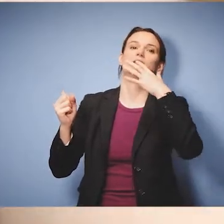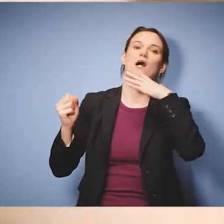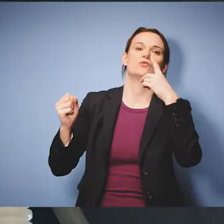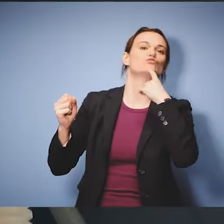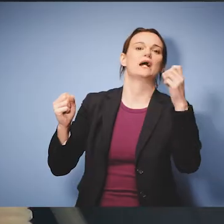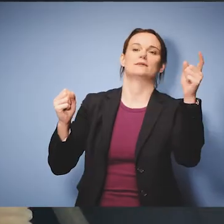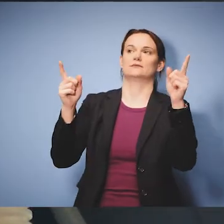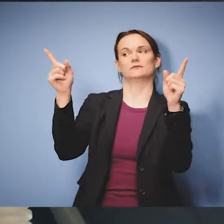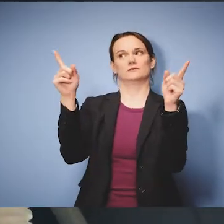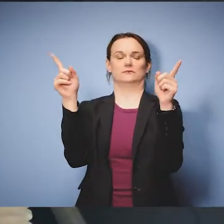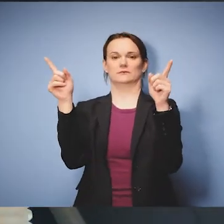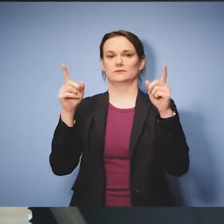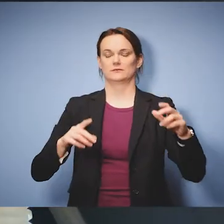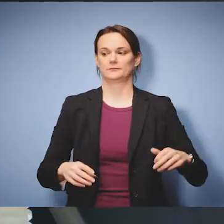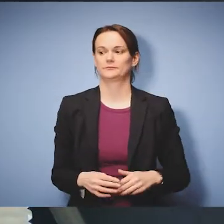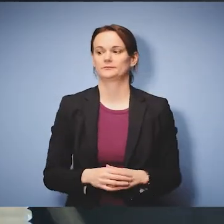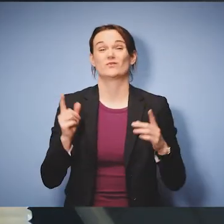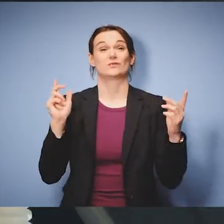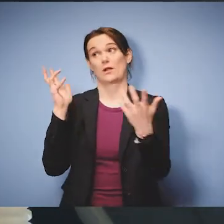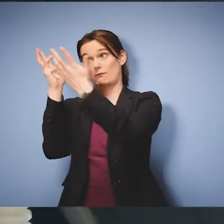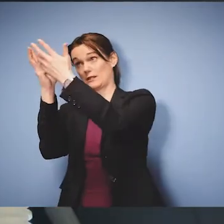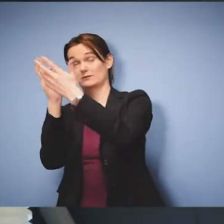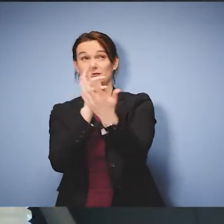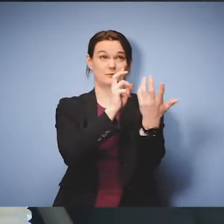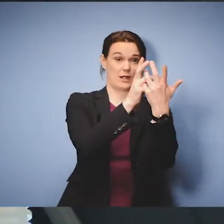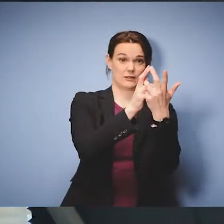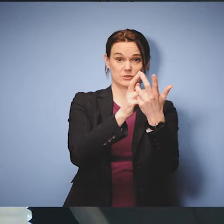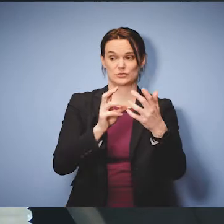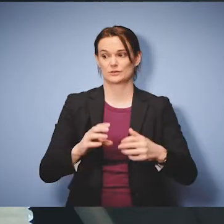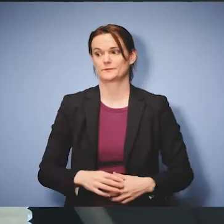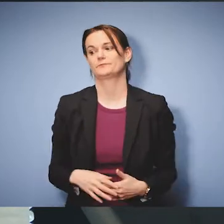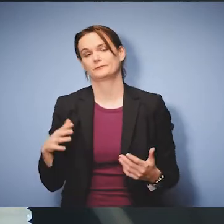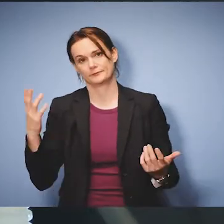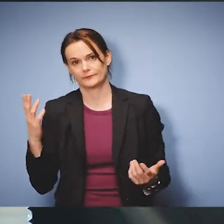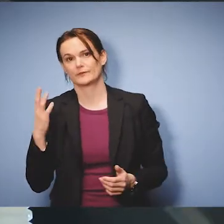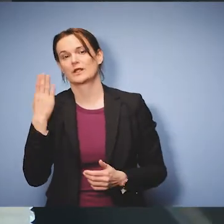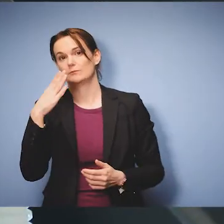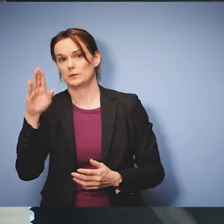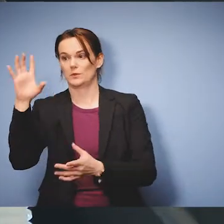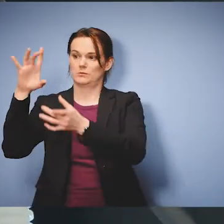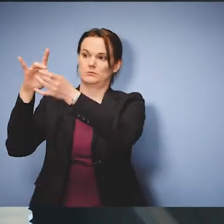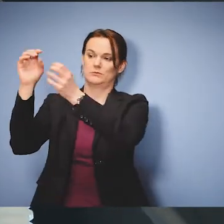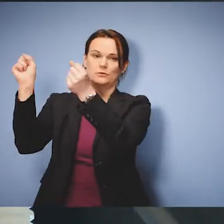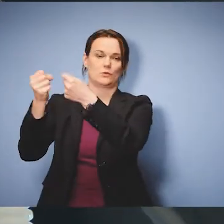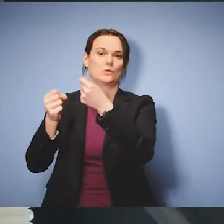So we're just gonna put the color codes accordingly. Cold to the cold and hot to the hot.